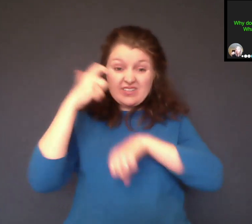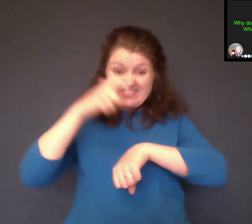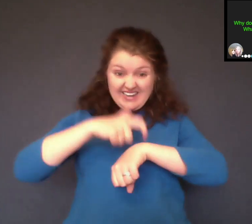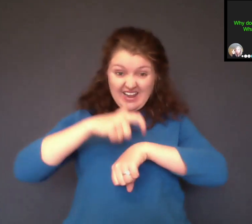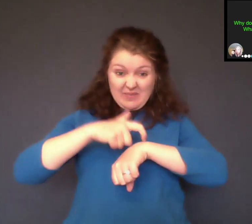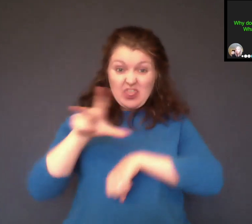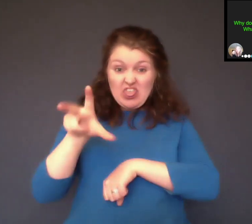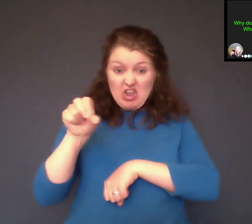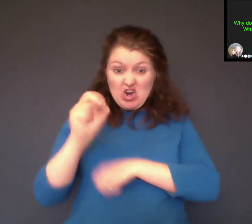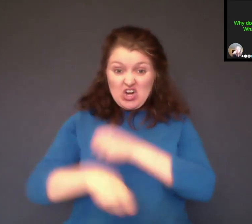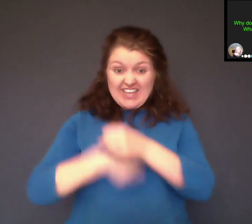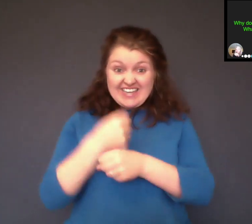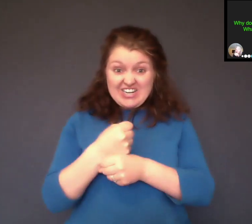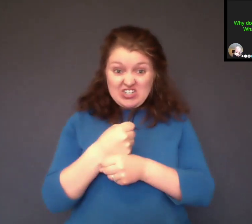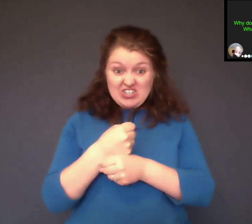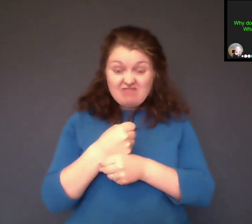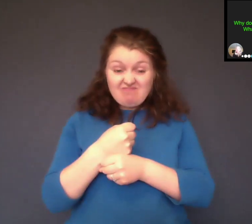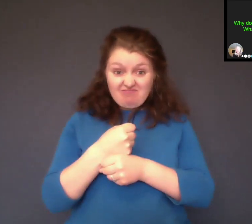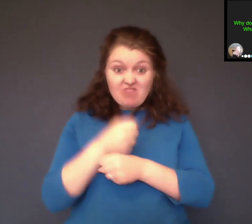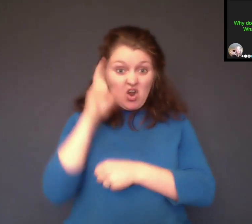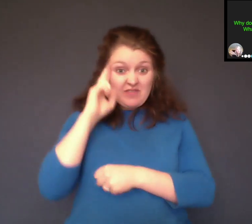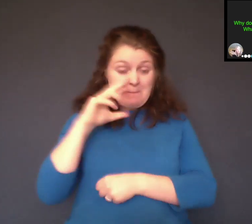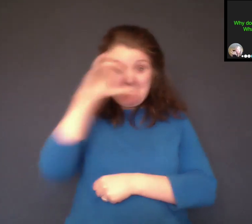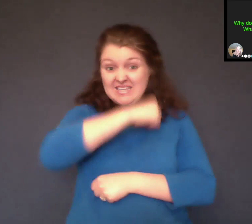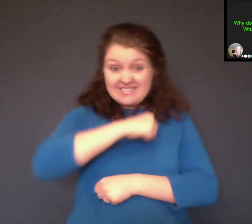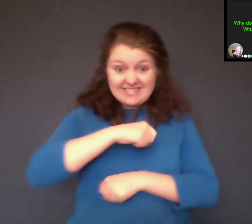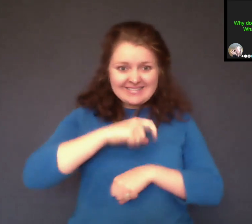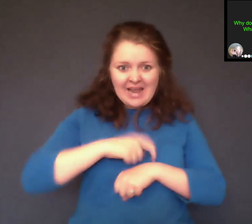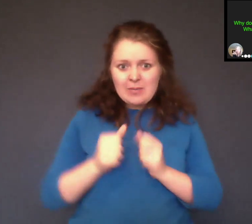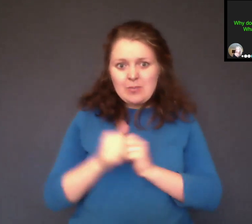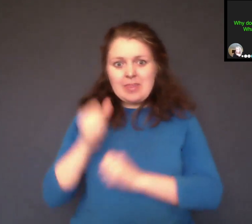so now harvey's parents are old and he missed all that time with them all that growing up